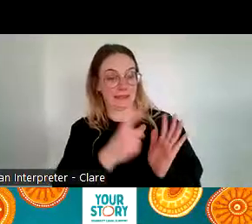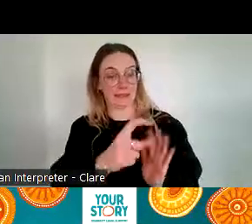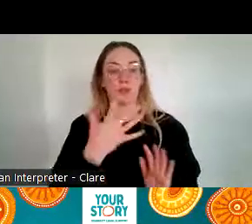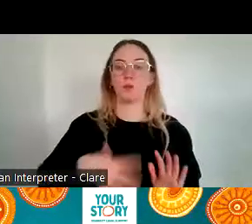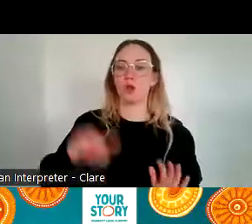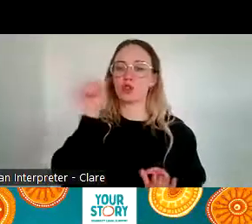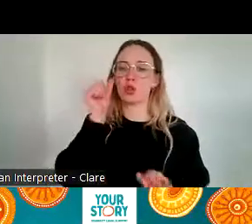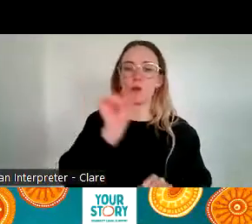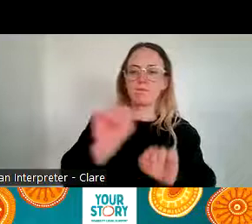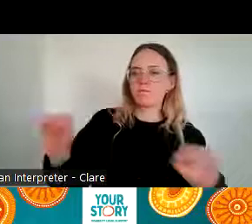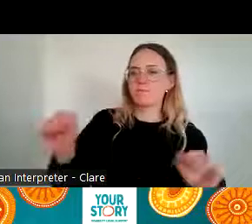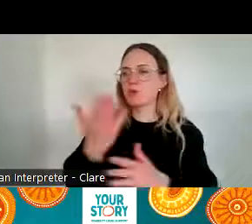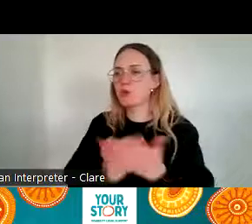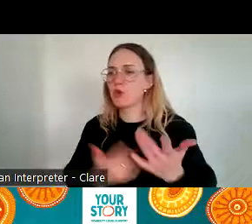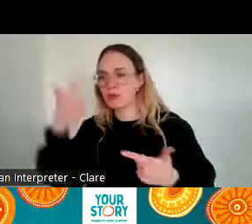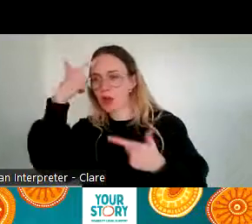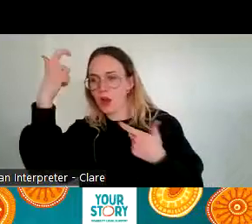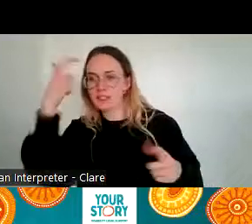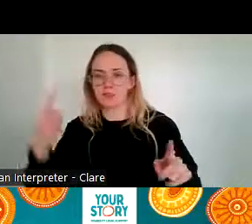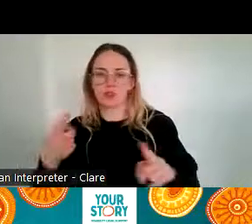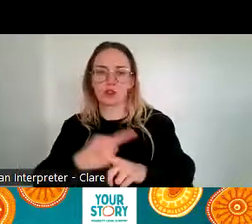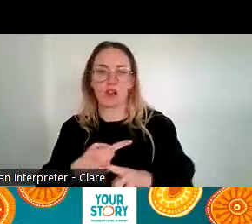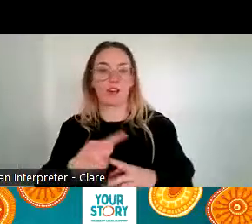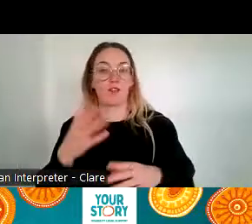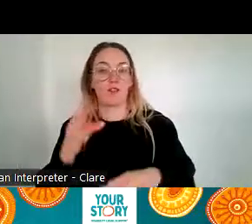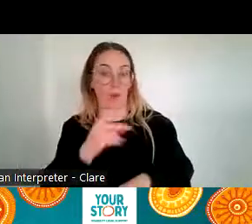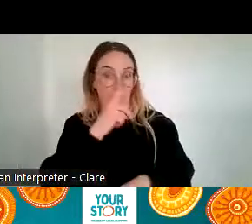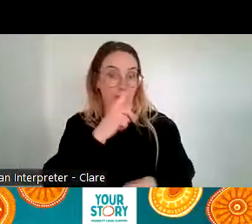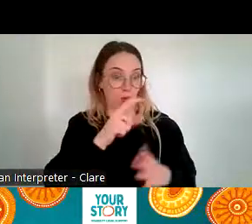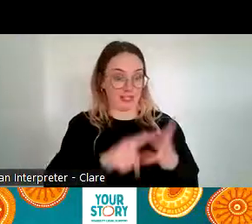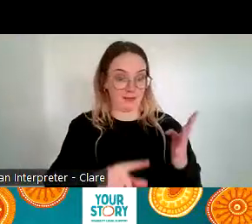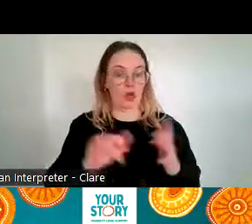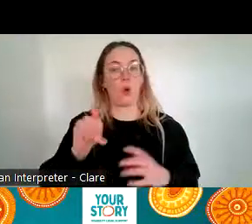change from people with disability and their supporters, and that includes people under